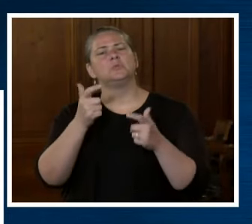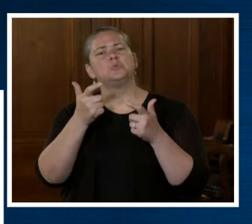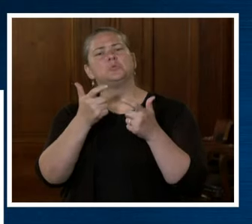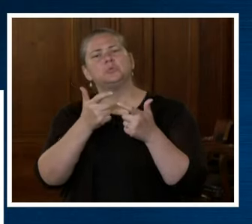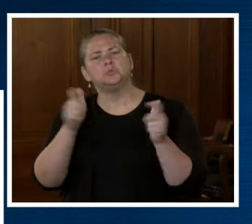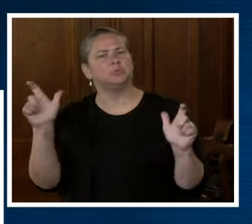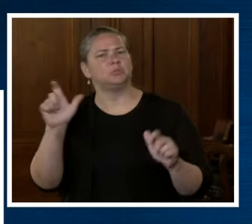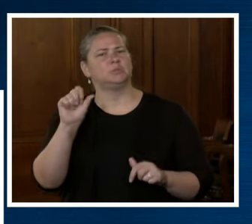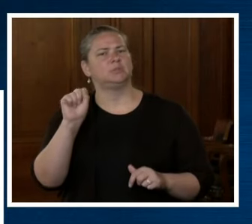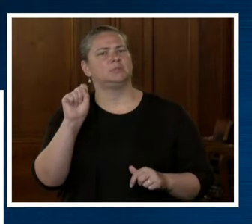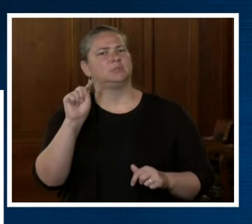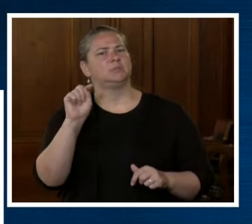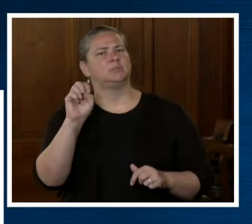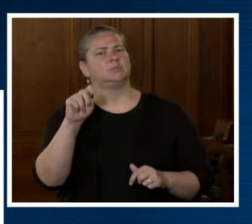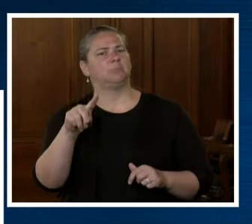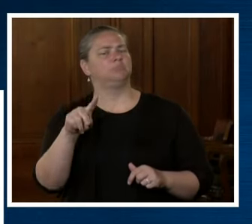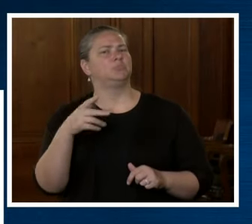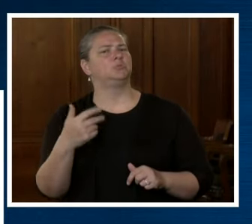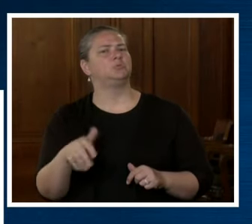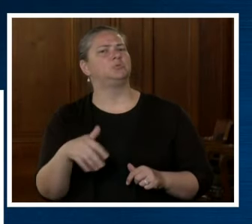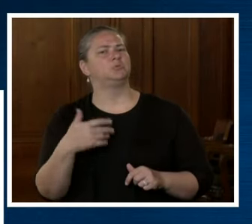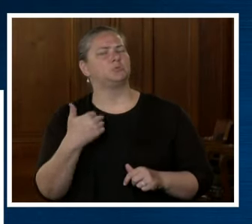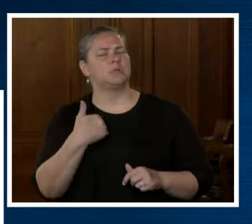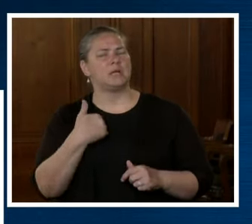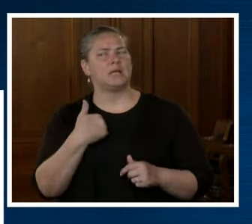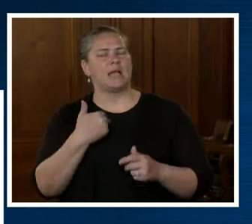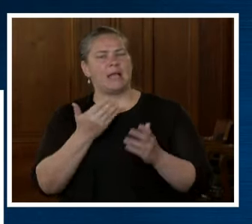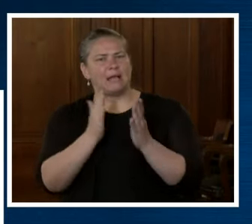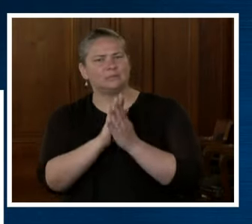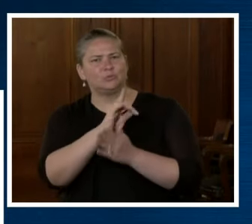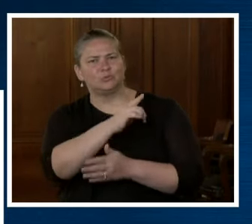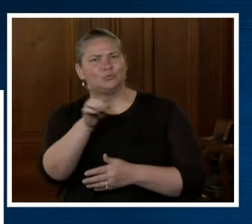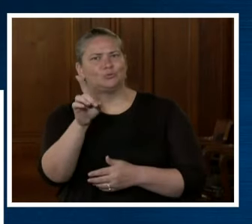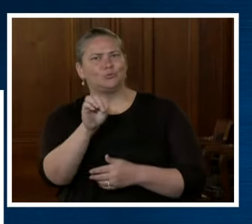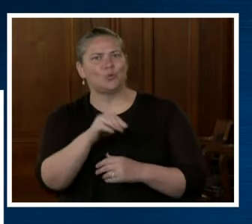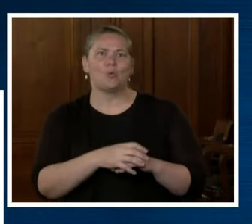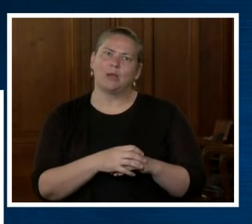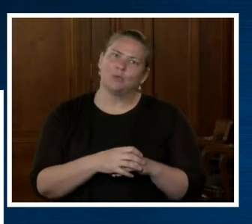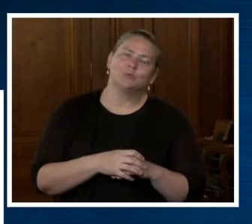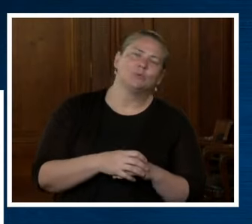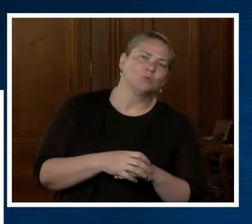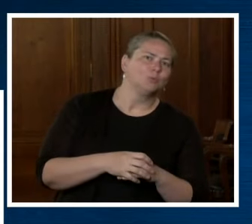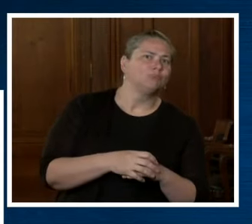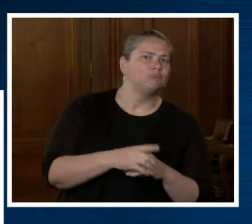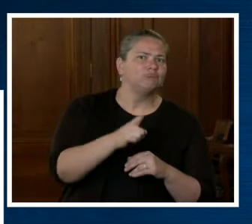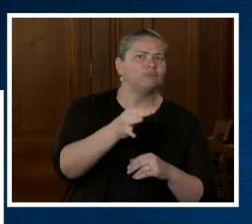THESE ACTIONS SAVED LIVES. AND THE ACTIONS THAT WE HAVE